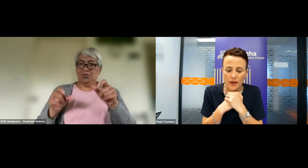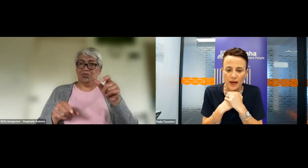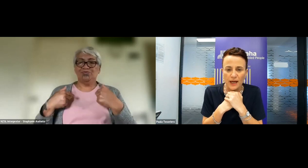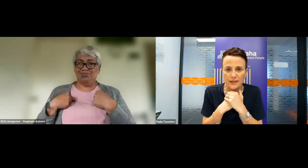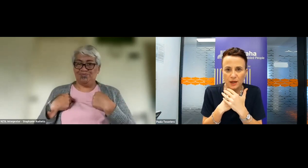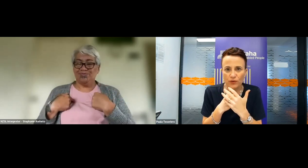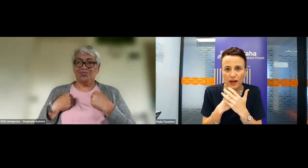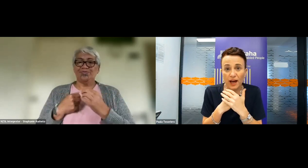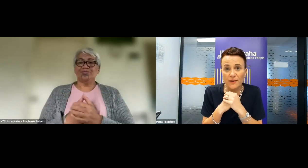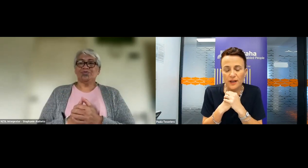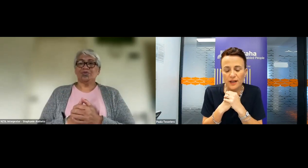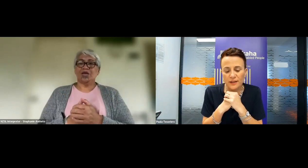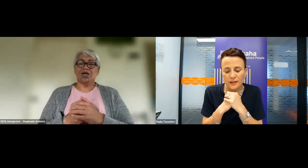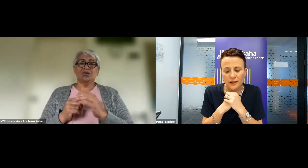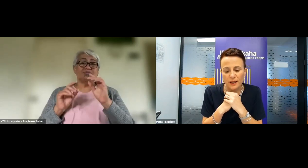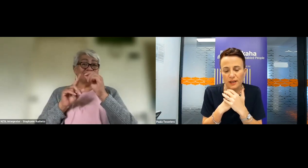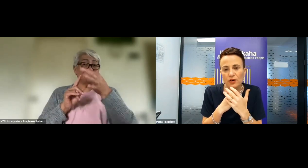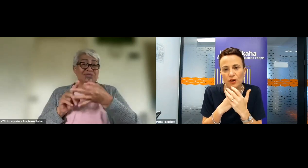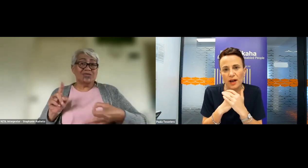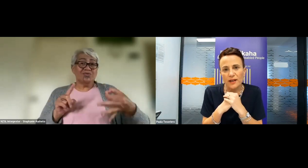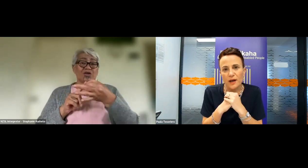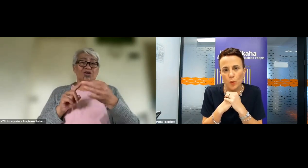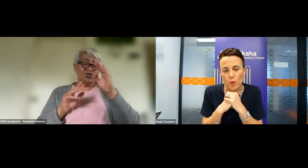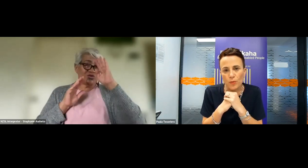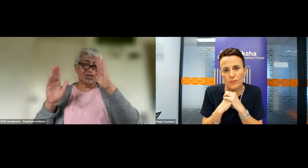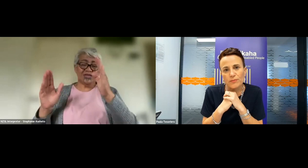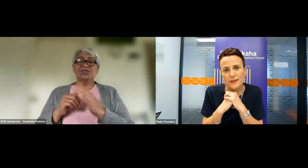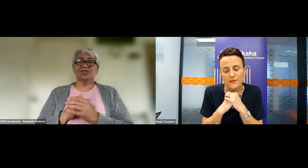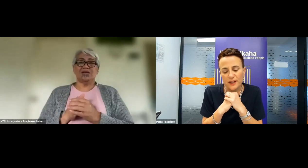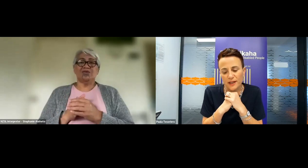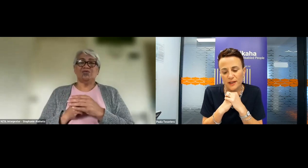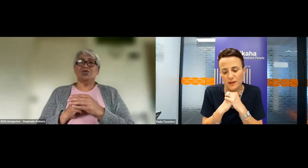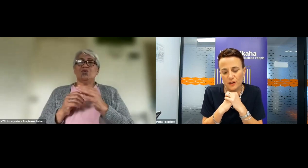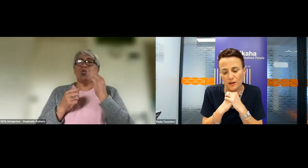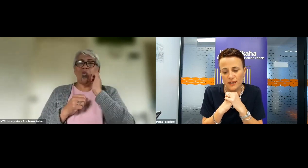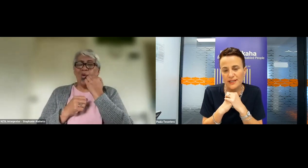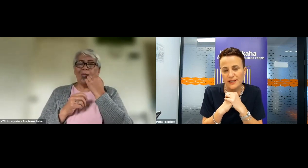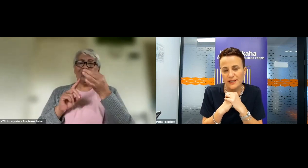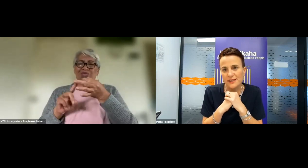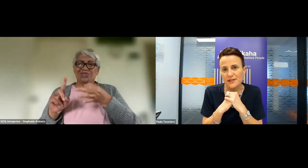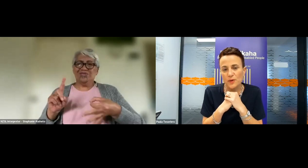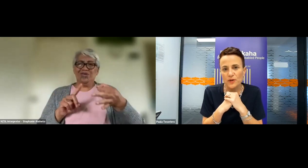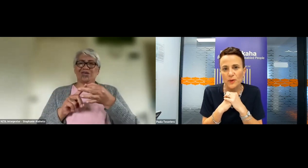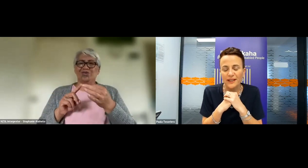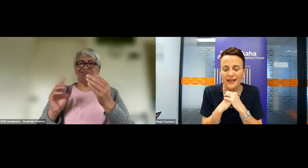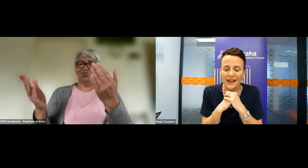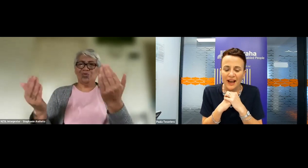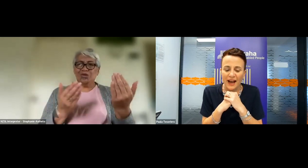Talofa lava, kia orana, warm Pacific greetings to everyone.